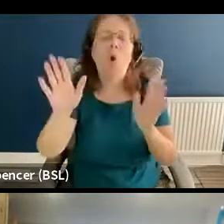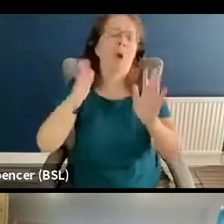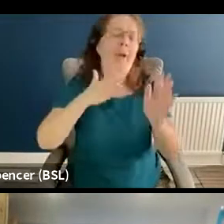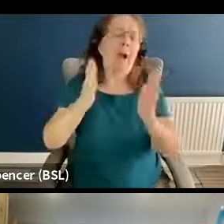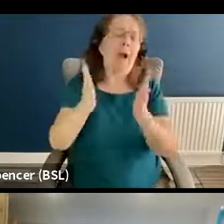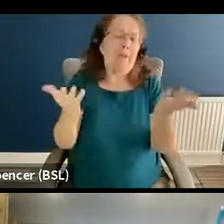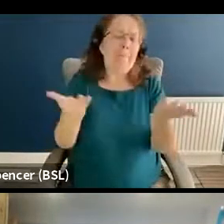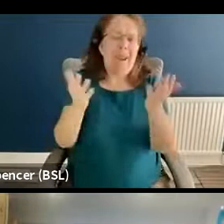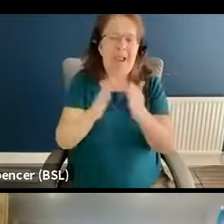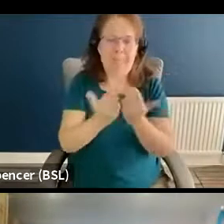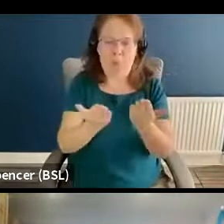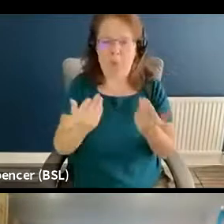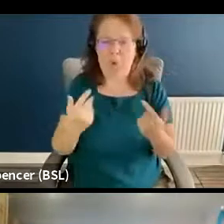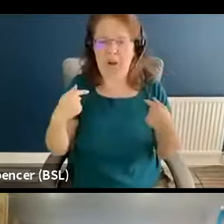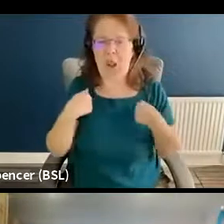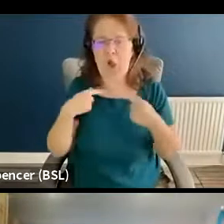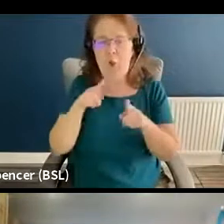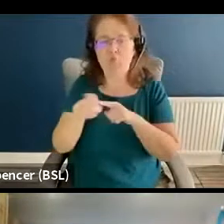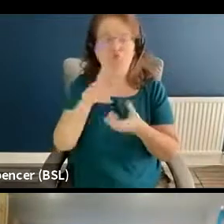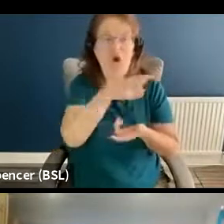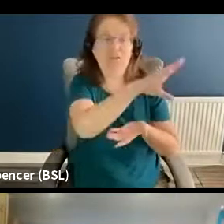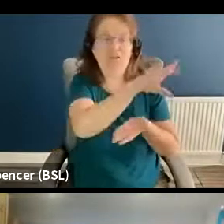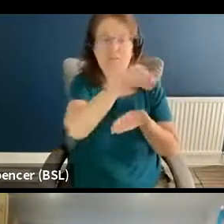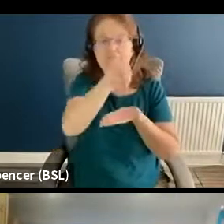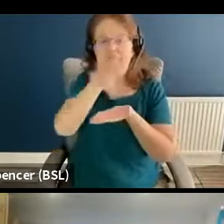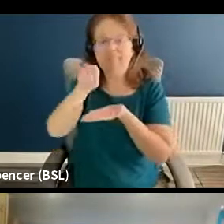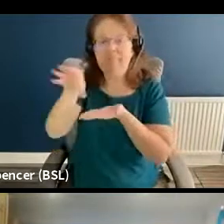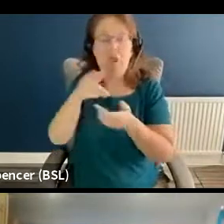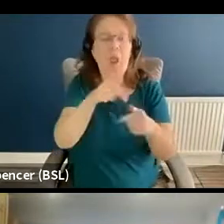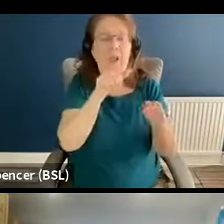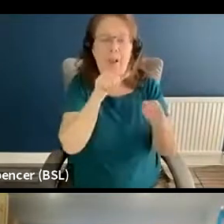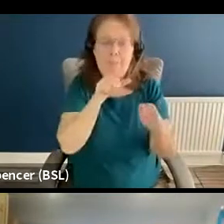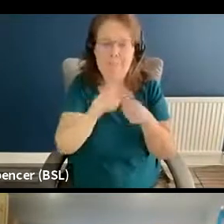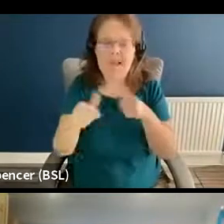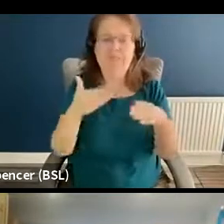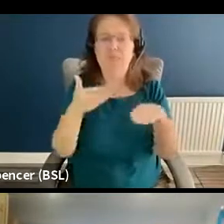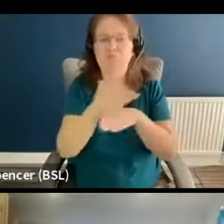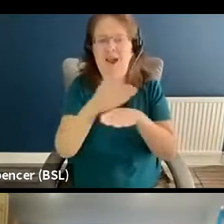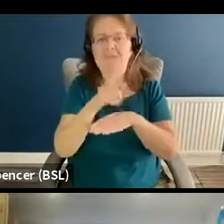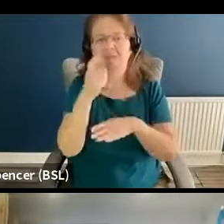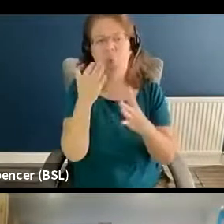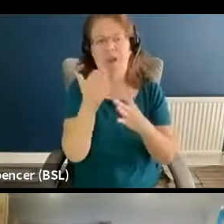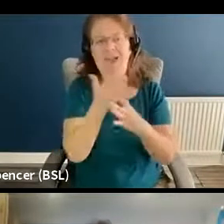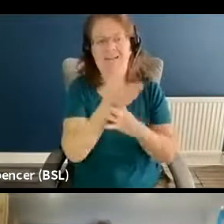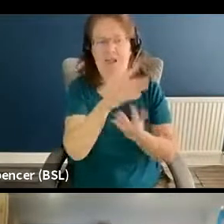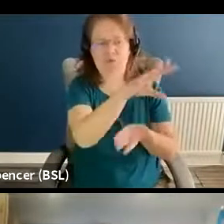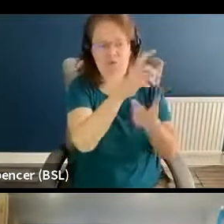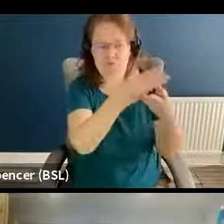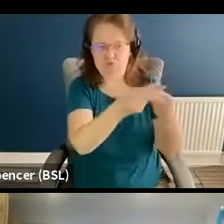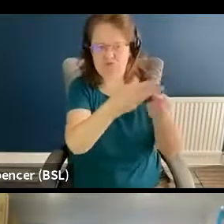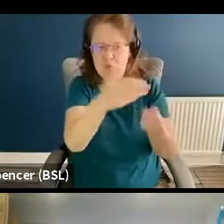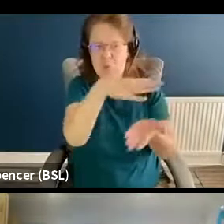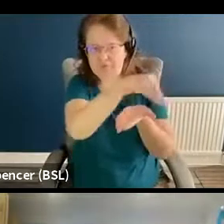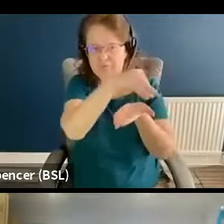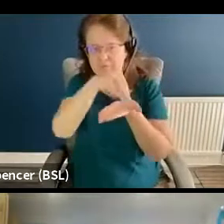just trying to pull together resources about best practices for accessibility and also try and find